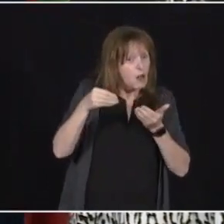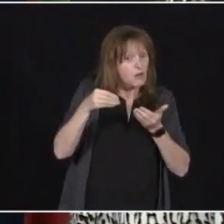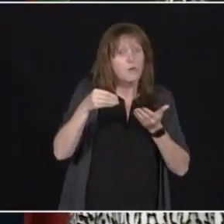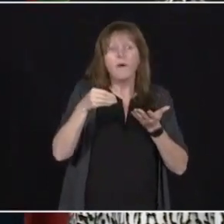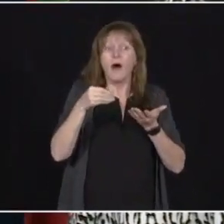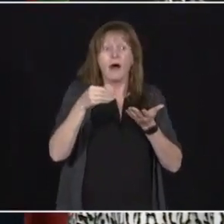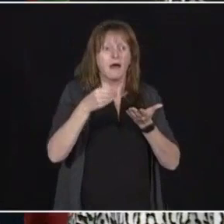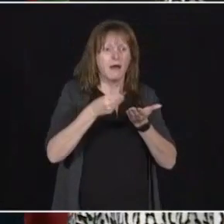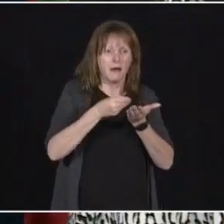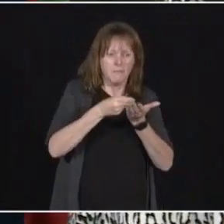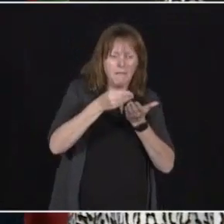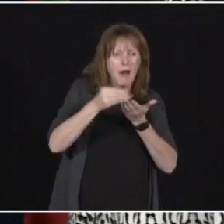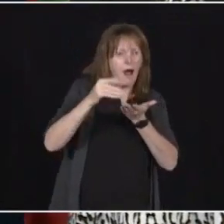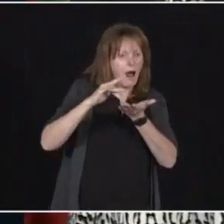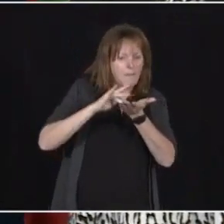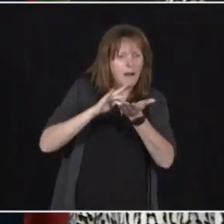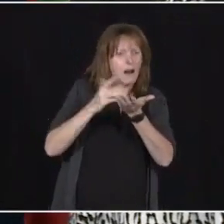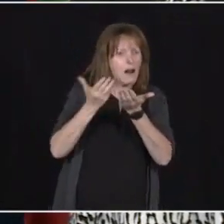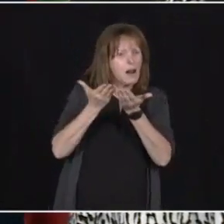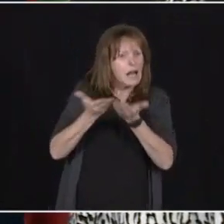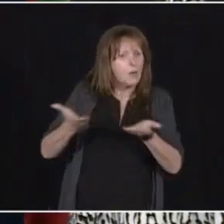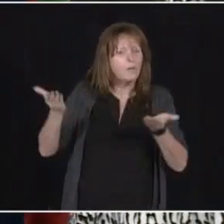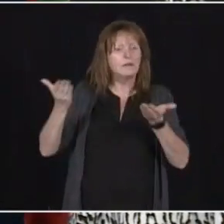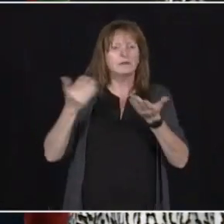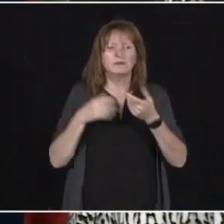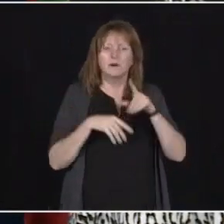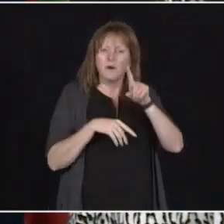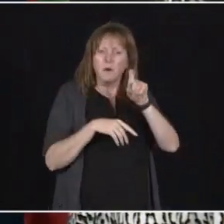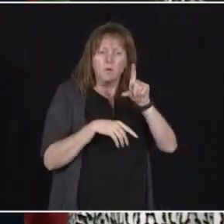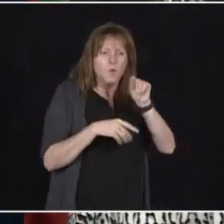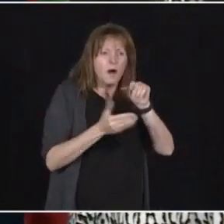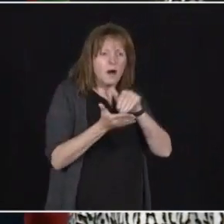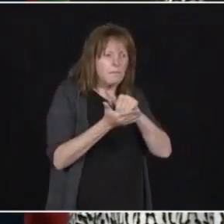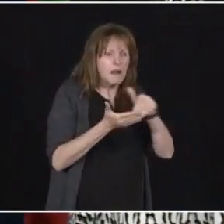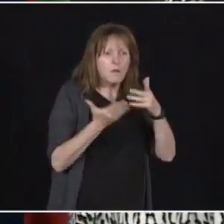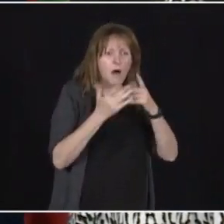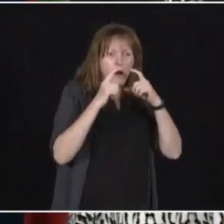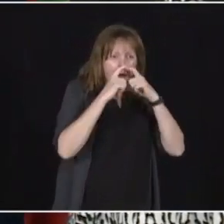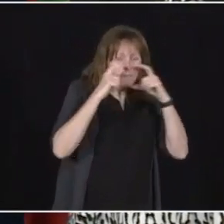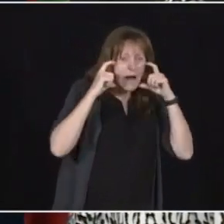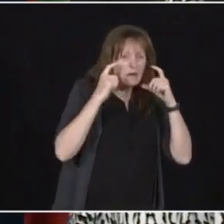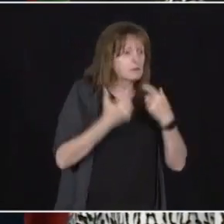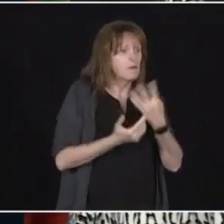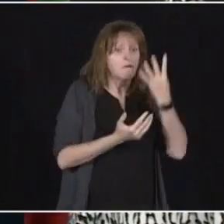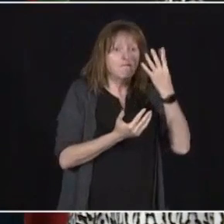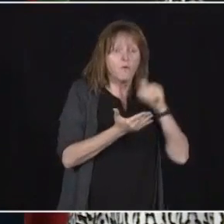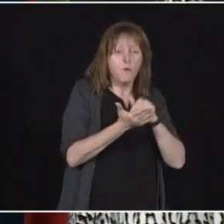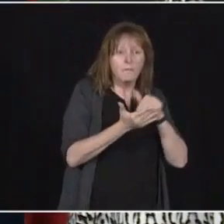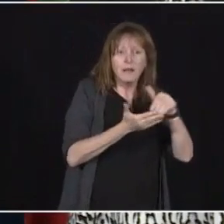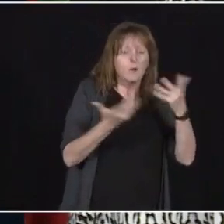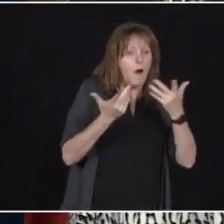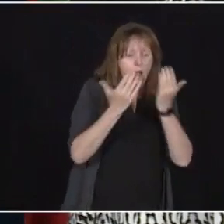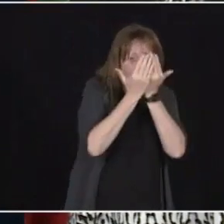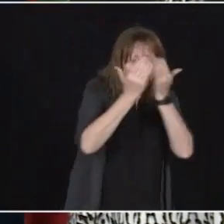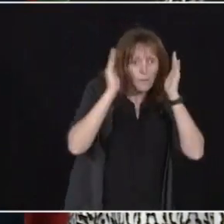121 million masks, 4 million face shields , 100 million surgical gloves, 20.9 million gallons